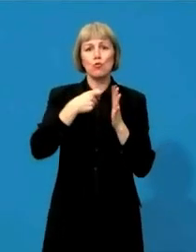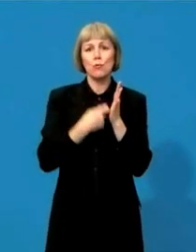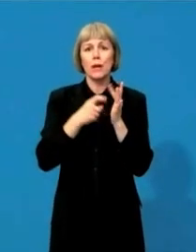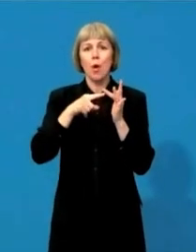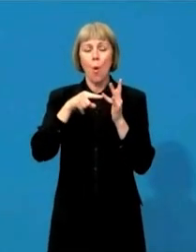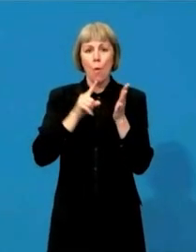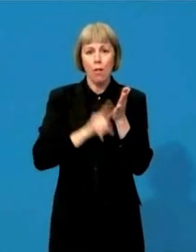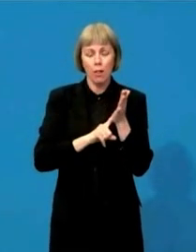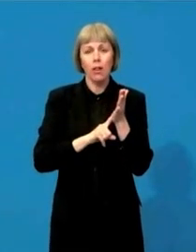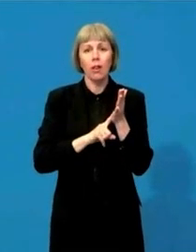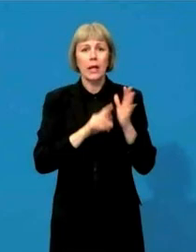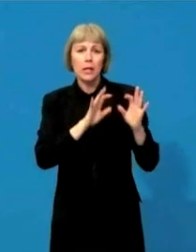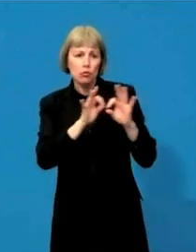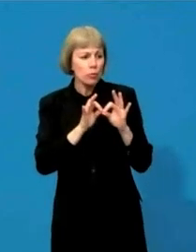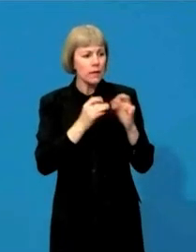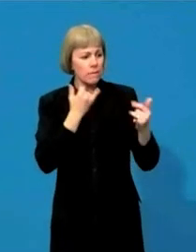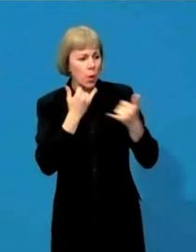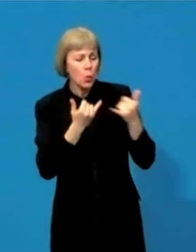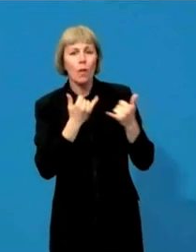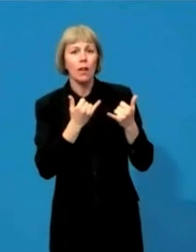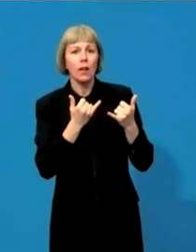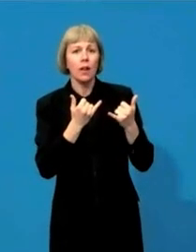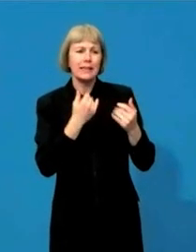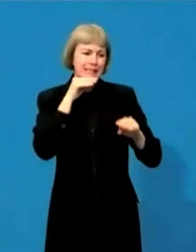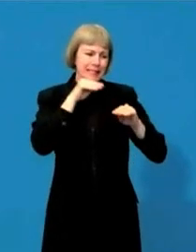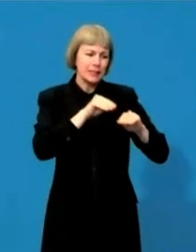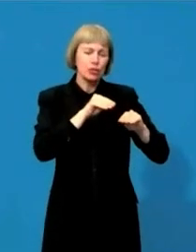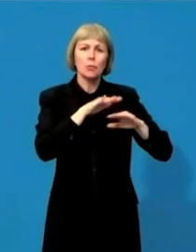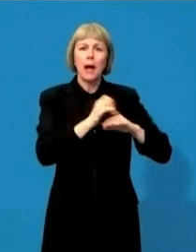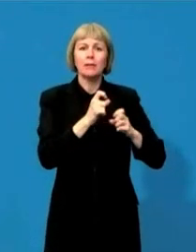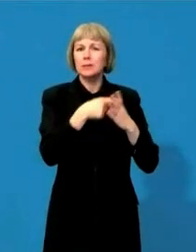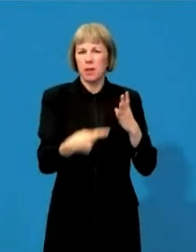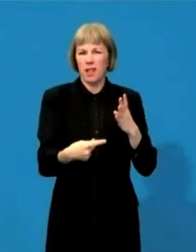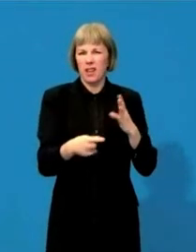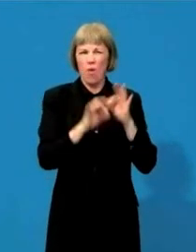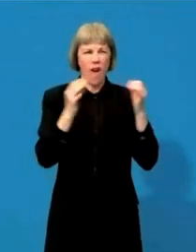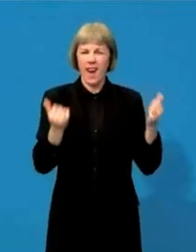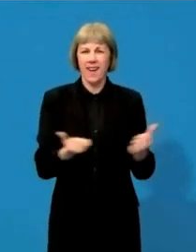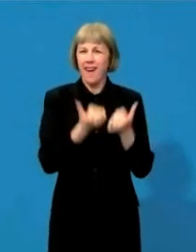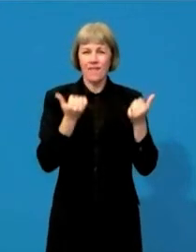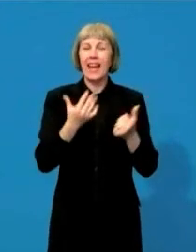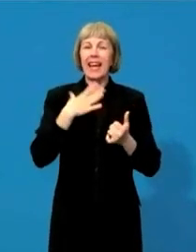one thing that I've learnt, is it has to be somebody who lives here, who says to the